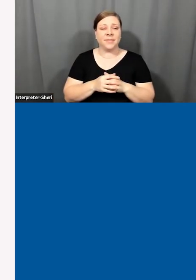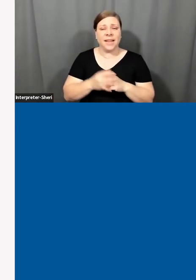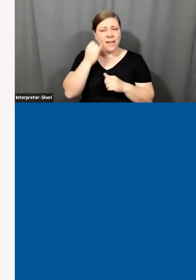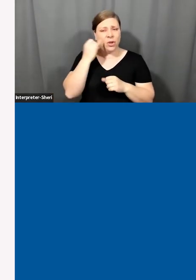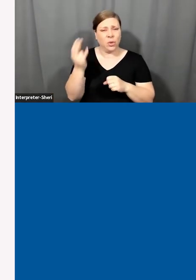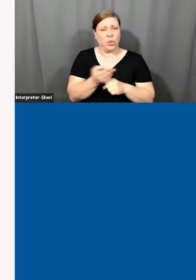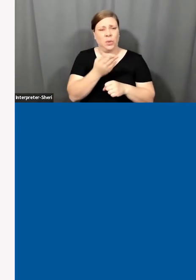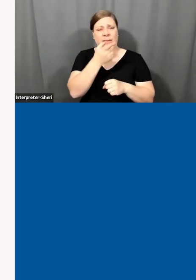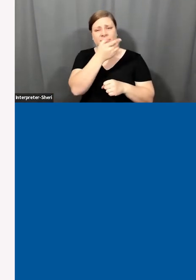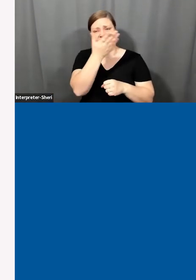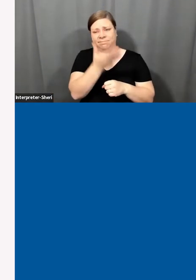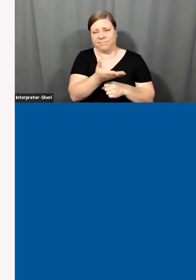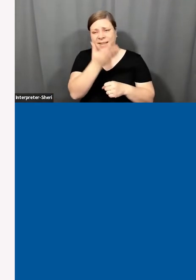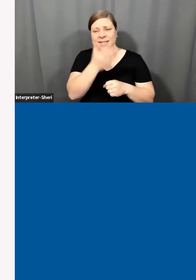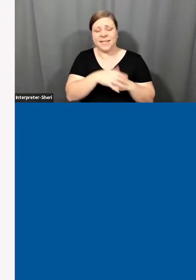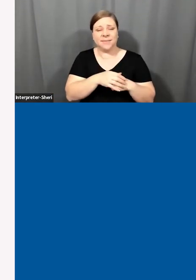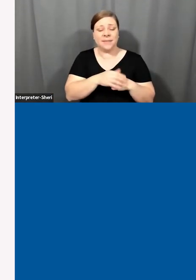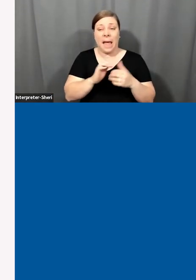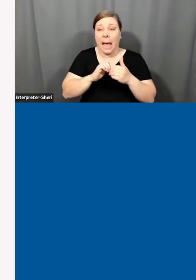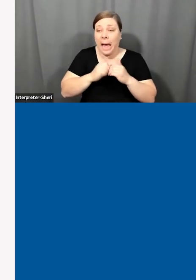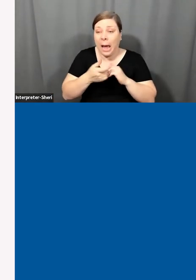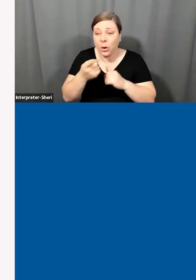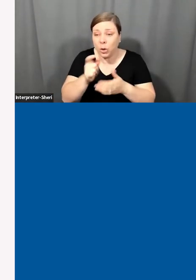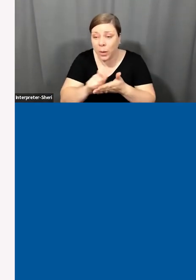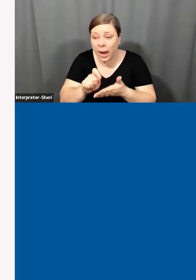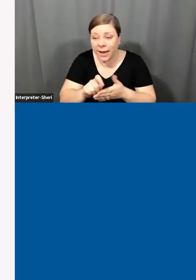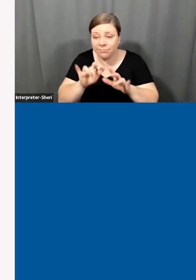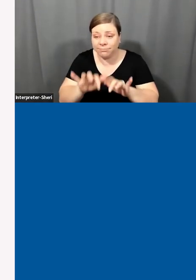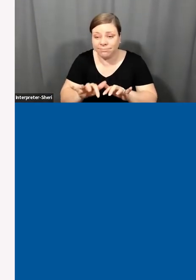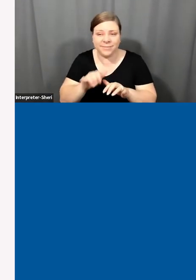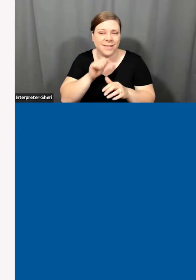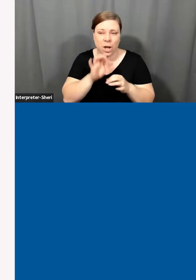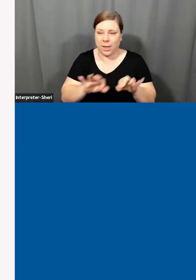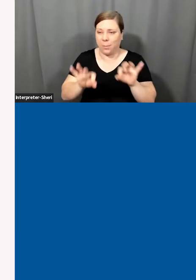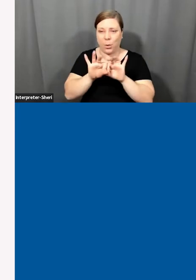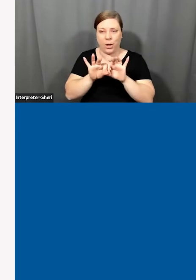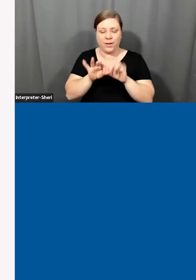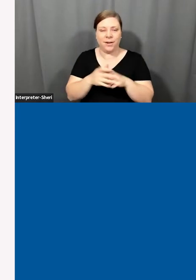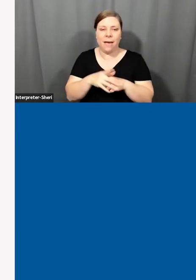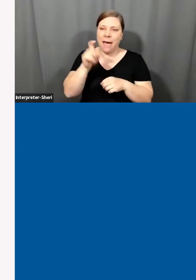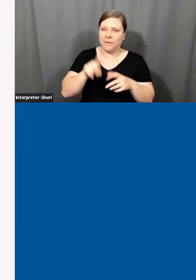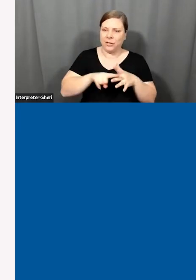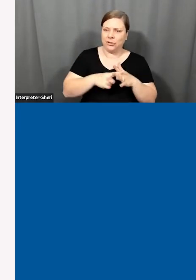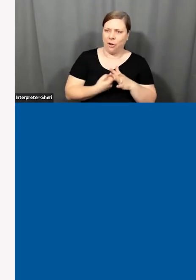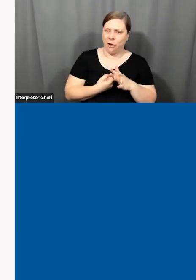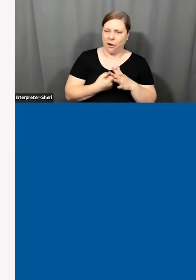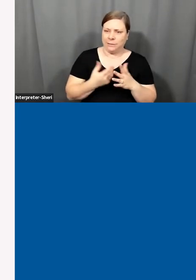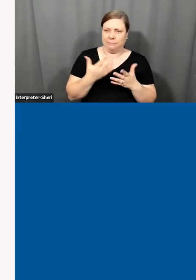the way you write it, that's not the most important thing. You have to get started somewhere and the only way we feel more comfortable with these